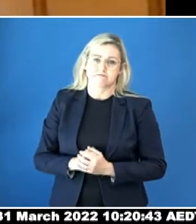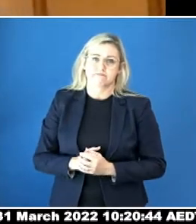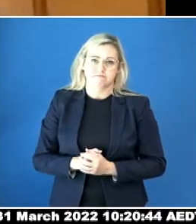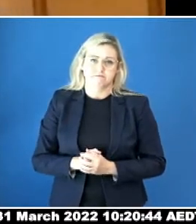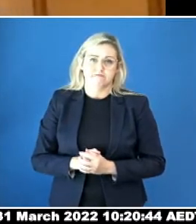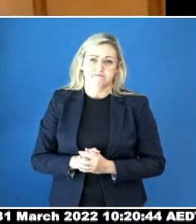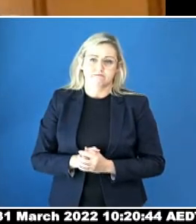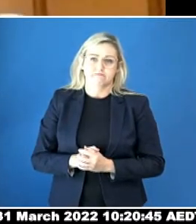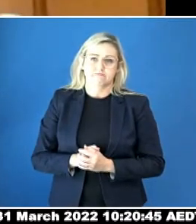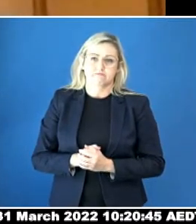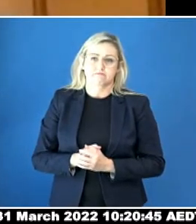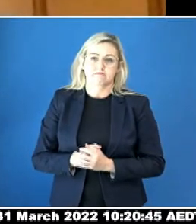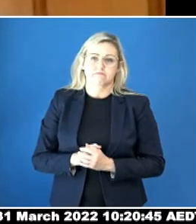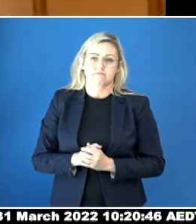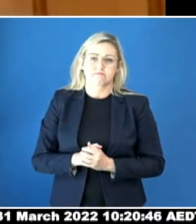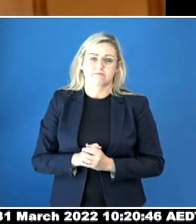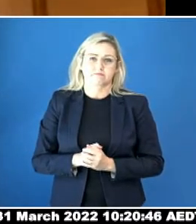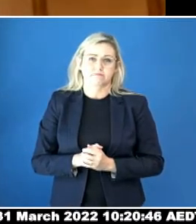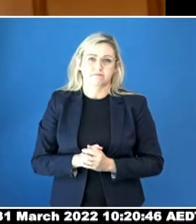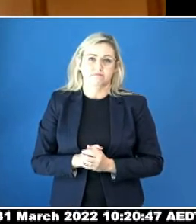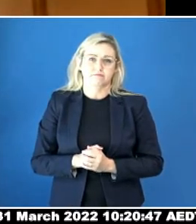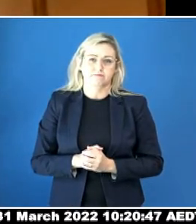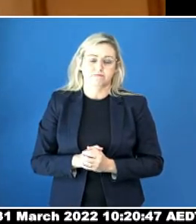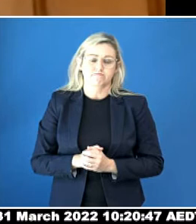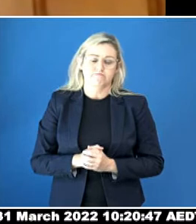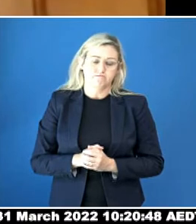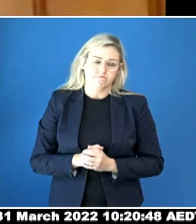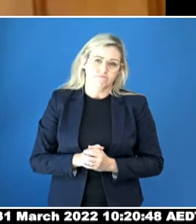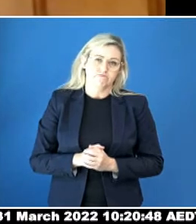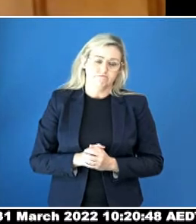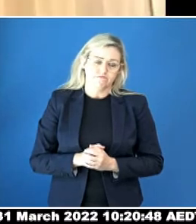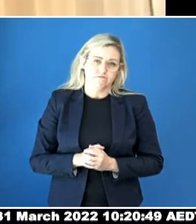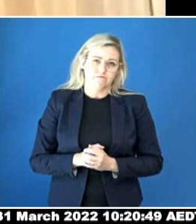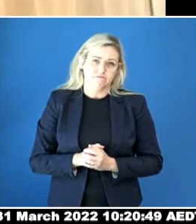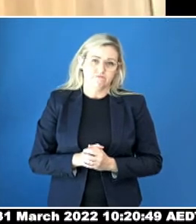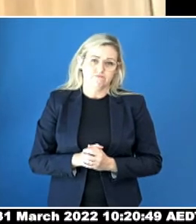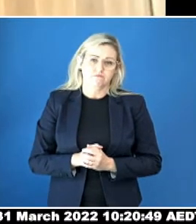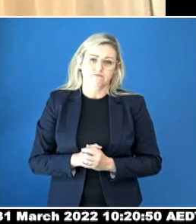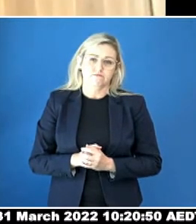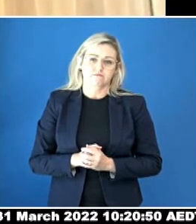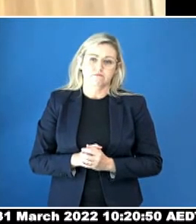raped by a man named [REDACTED].